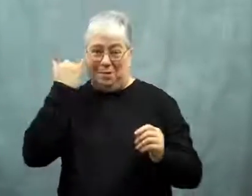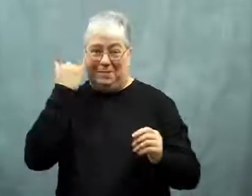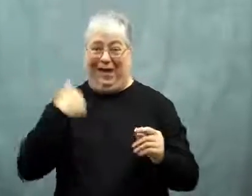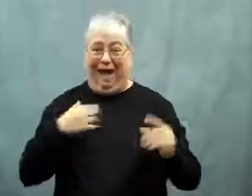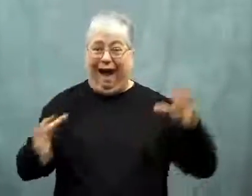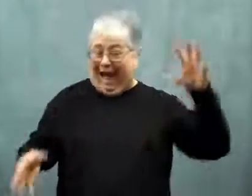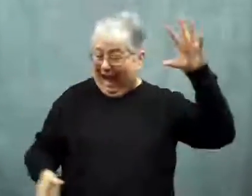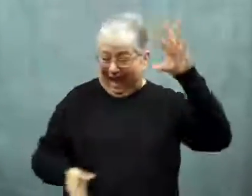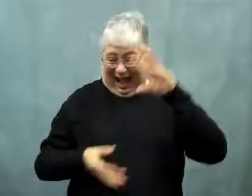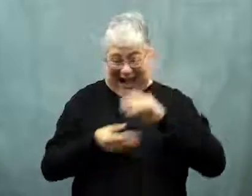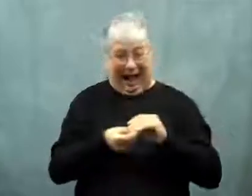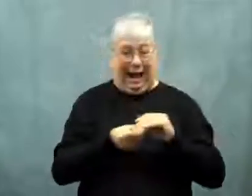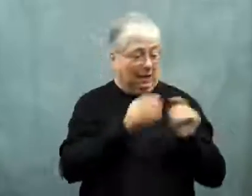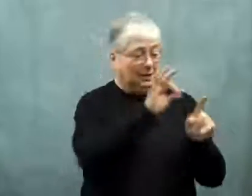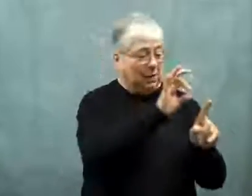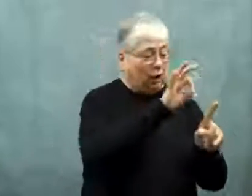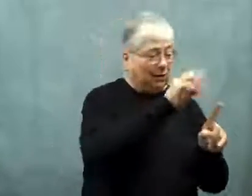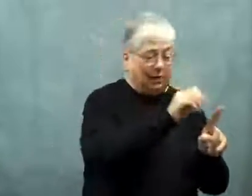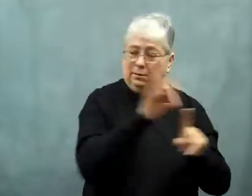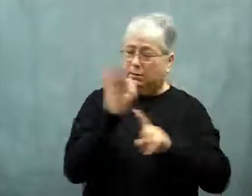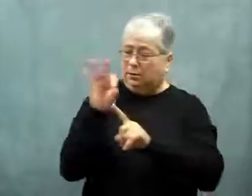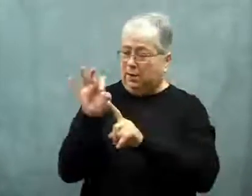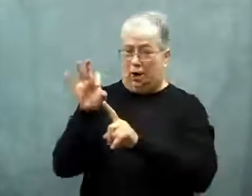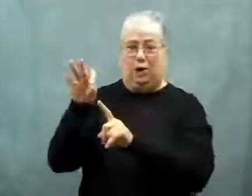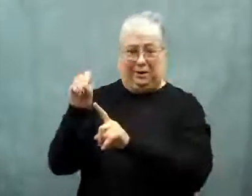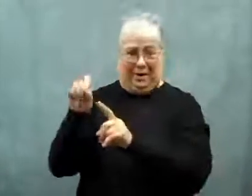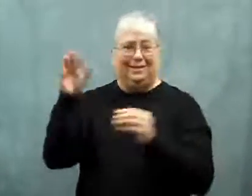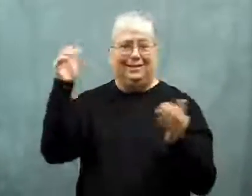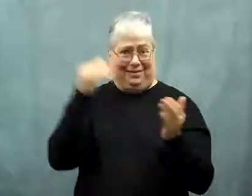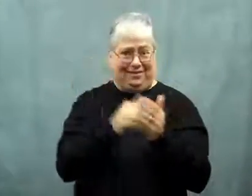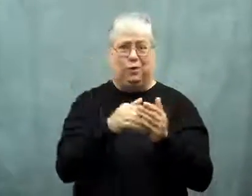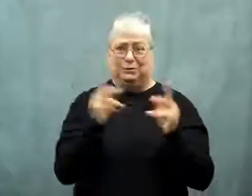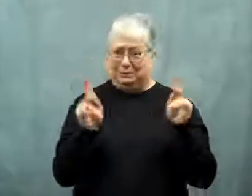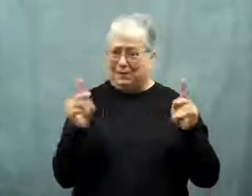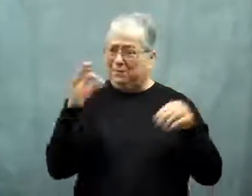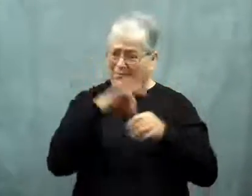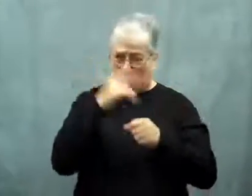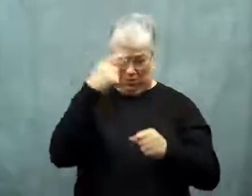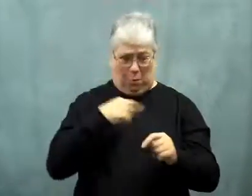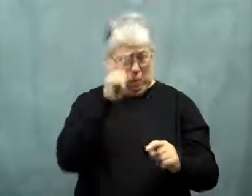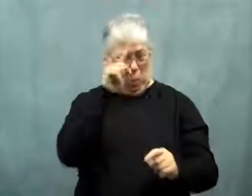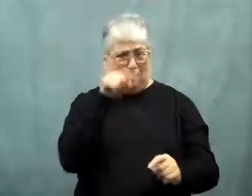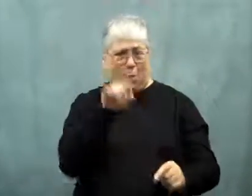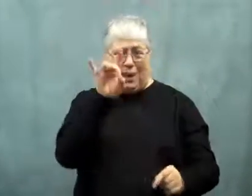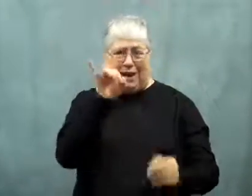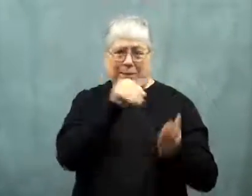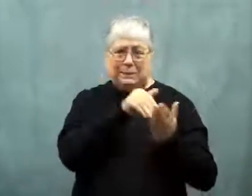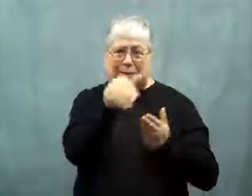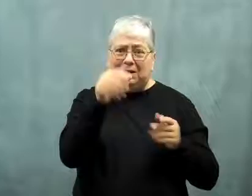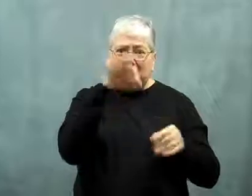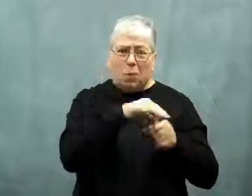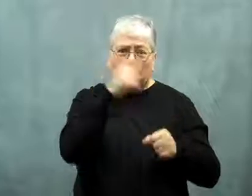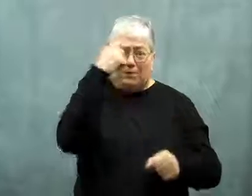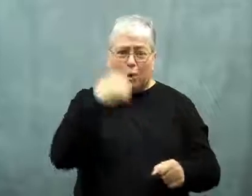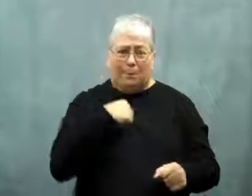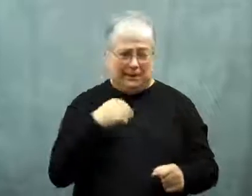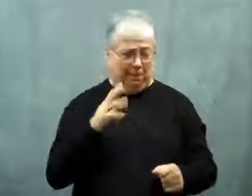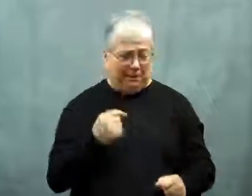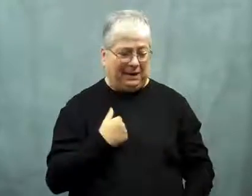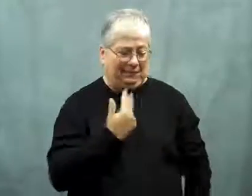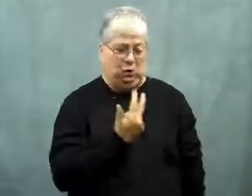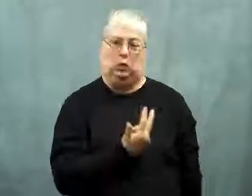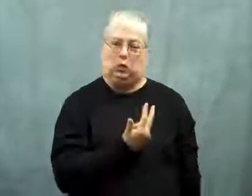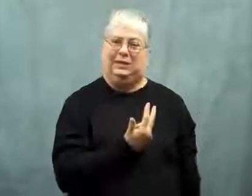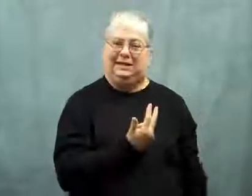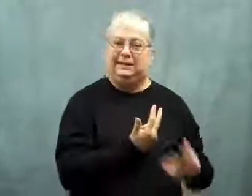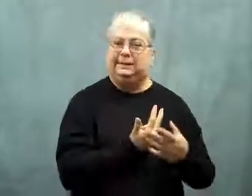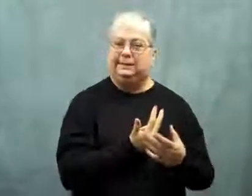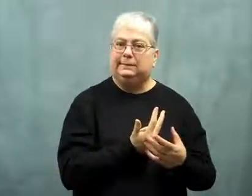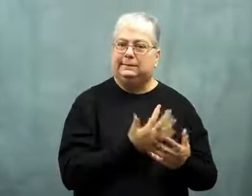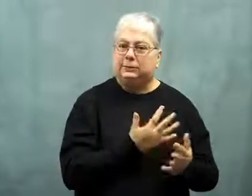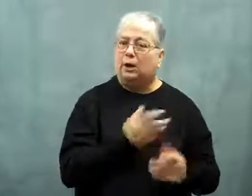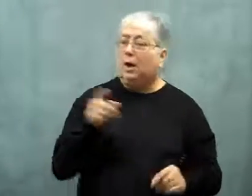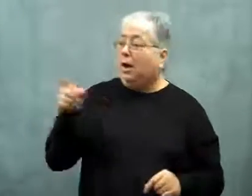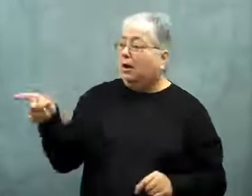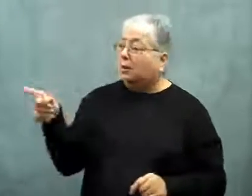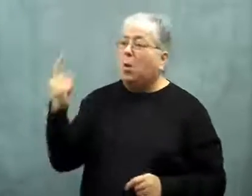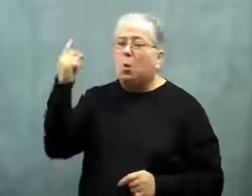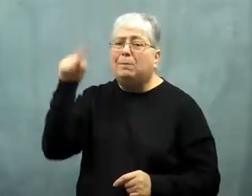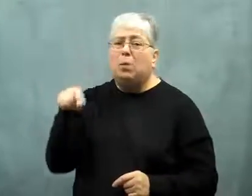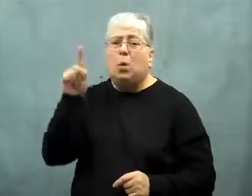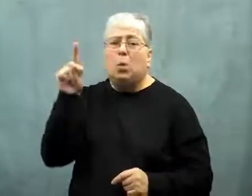The first candidate had a total of 1.8 million votes, 990,000 from each state.